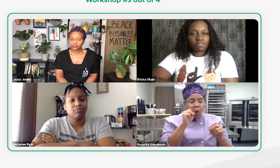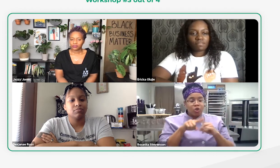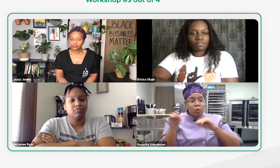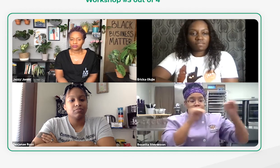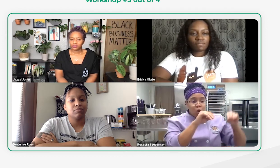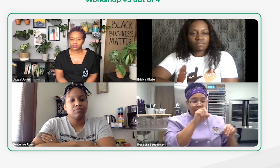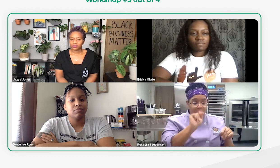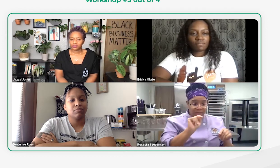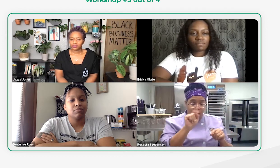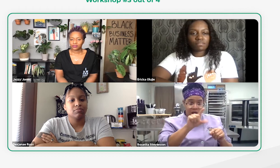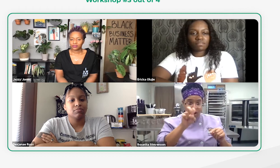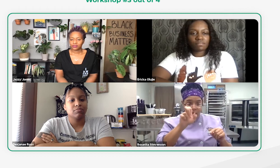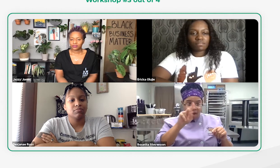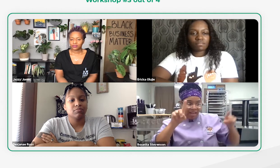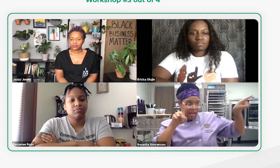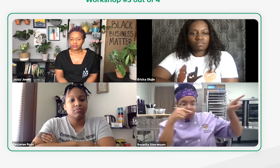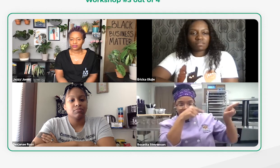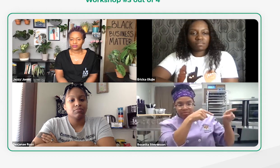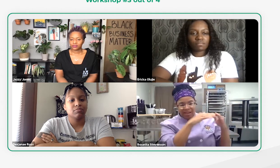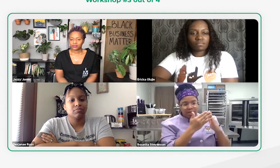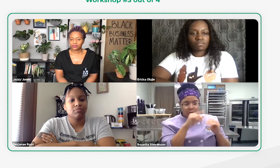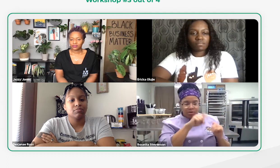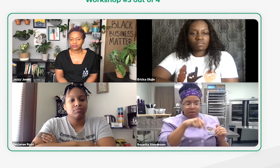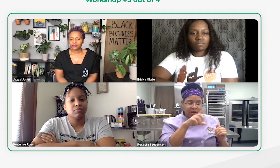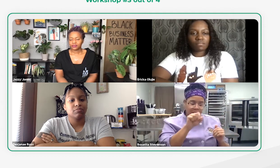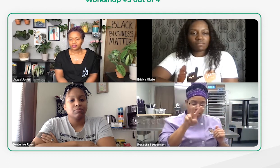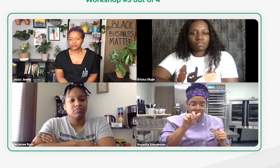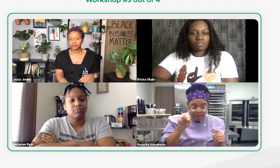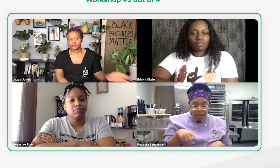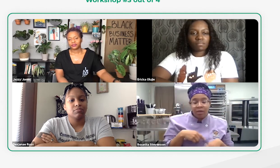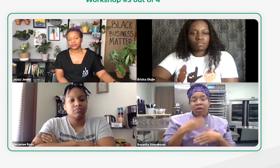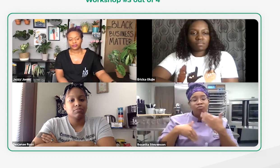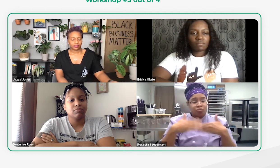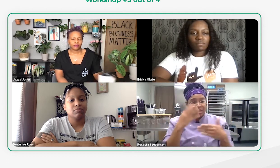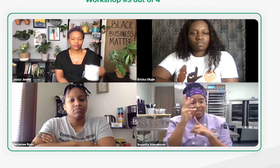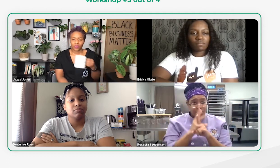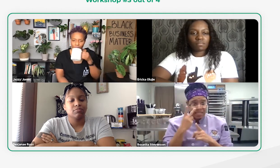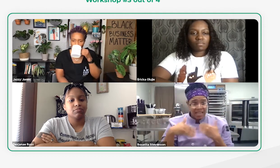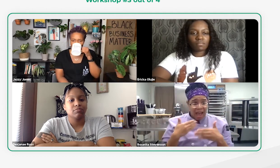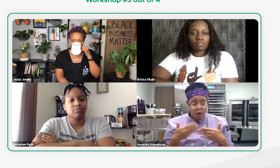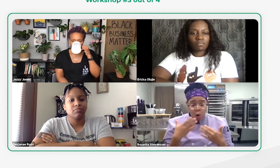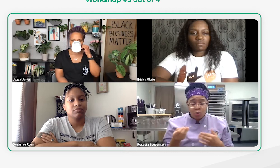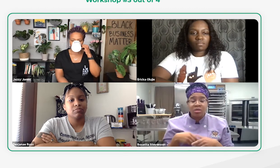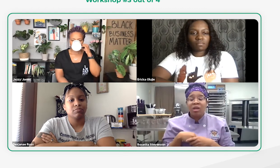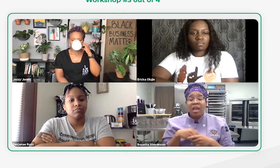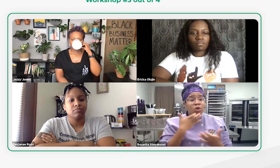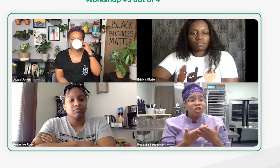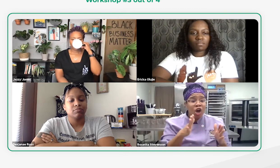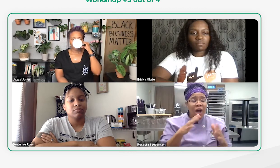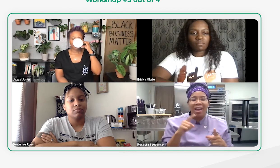work it another way. My goal was to move. I'm in downtown . My goal was to